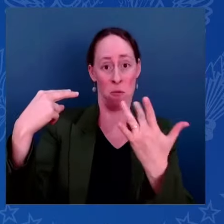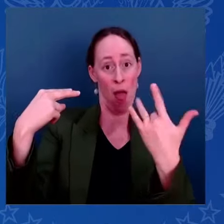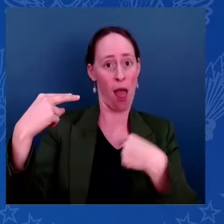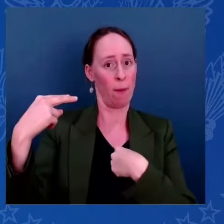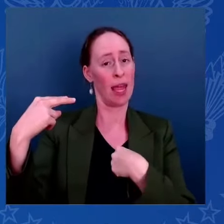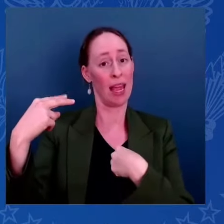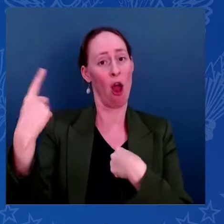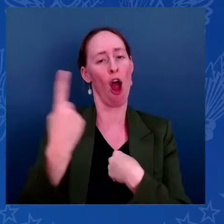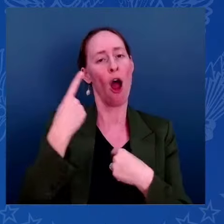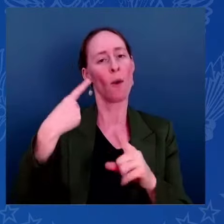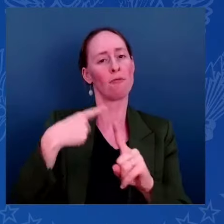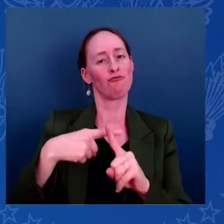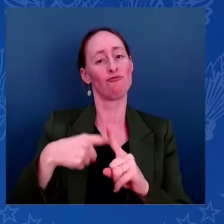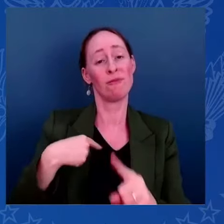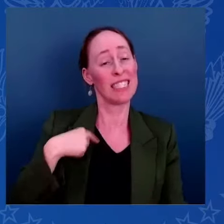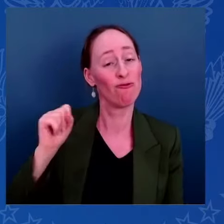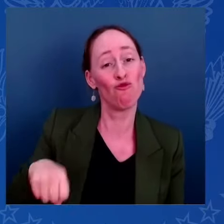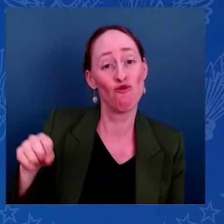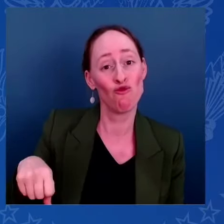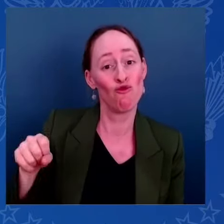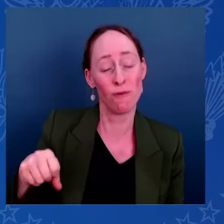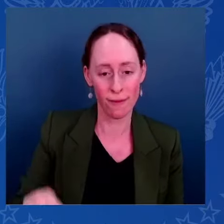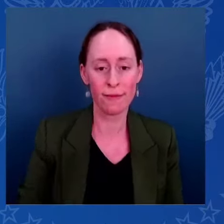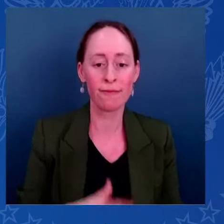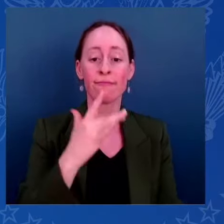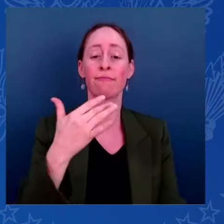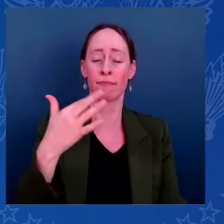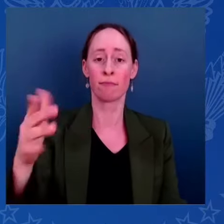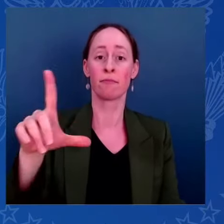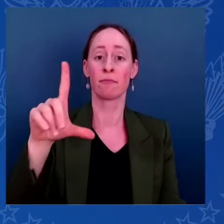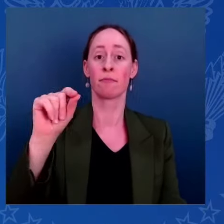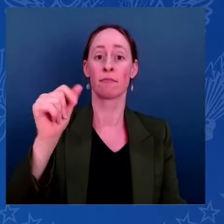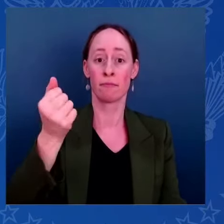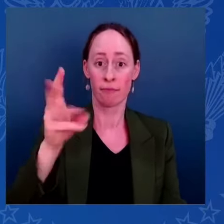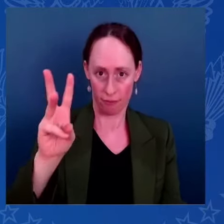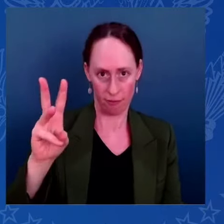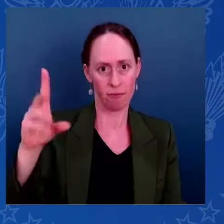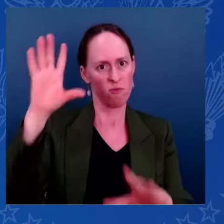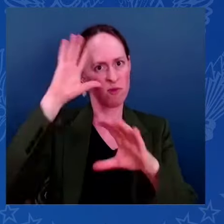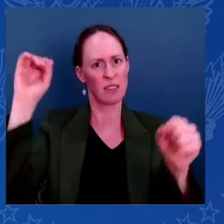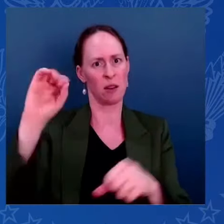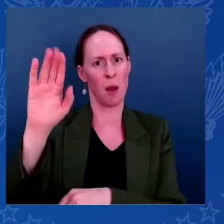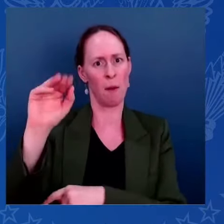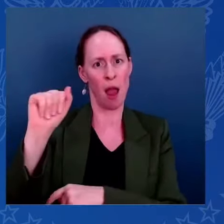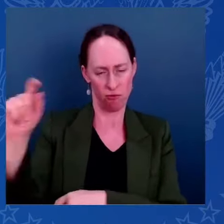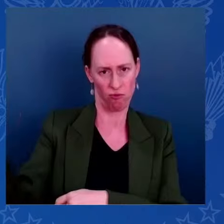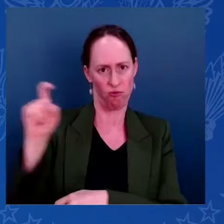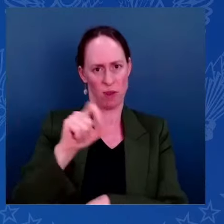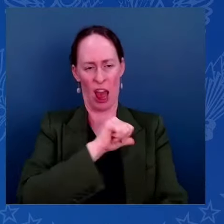to start this Cancer Moonshot. To that end, I traveled the country and the world going to every major cancer research center